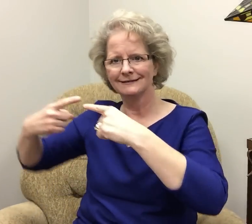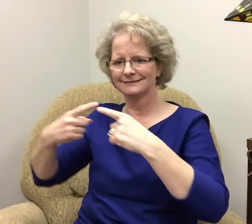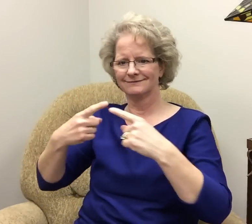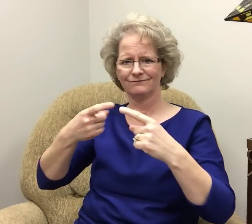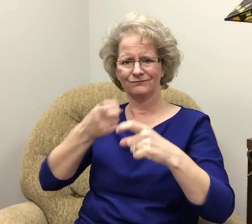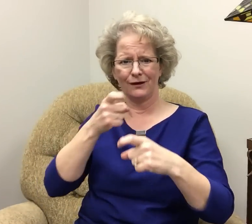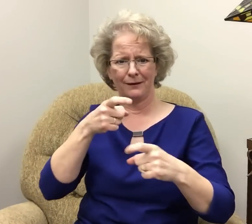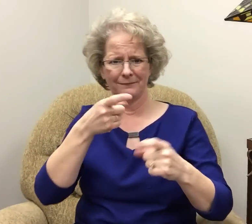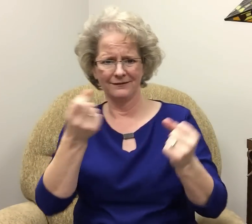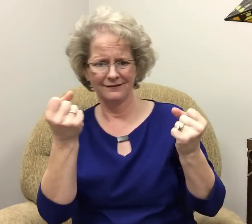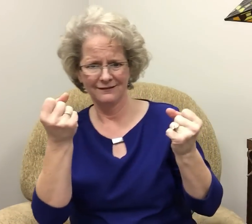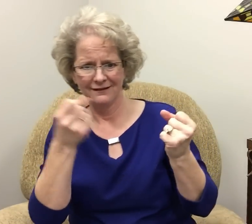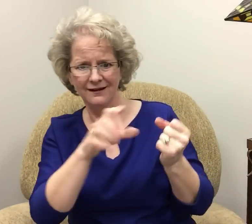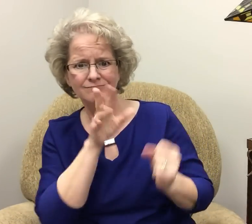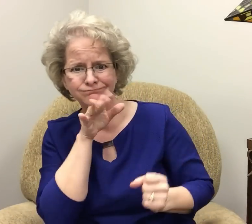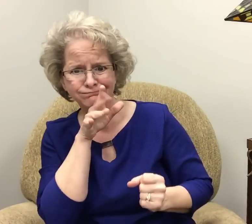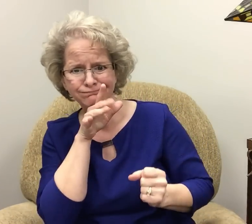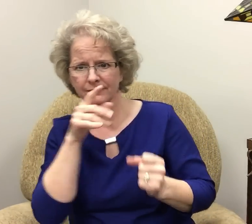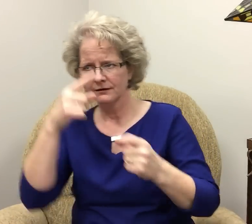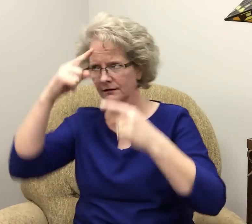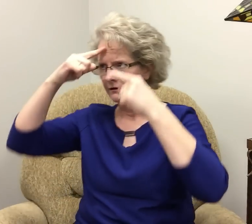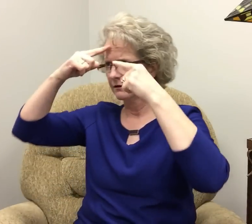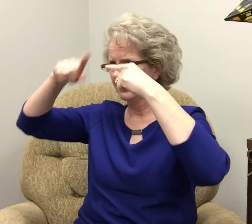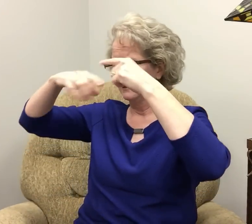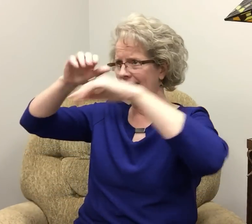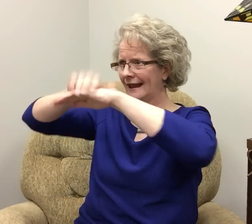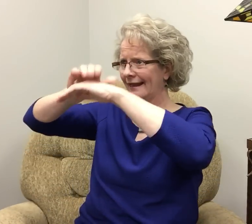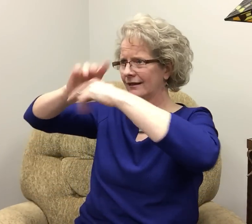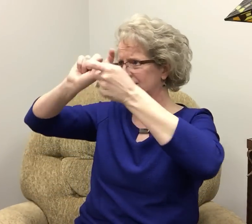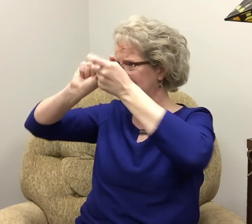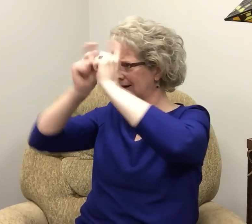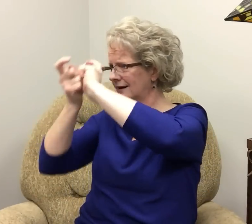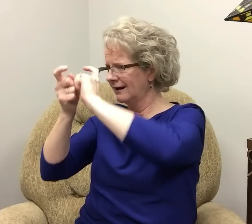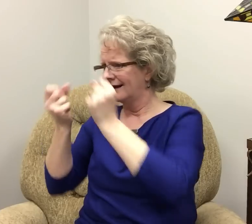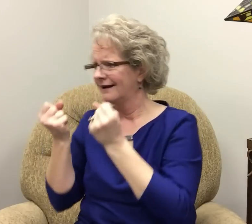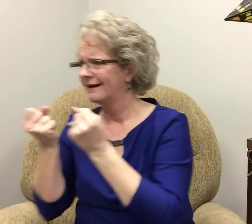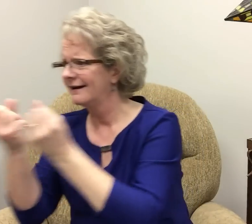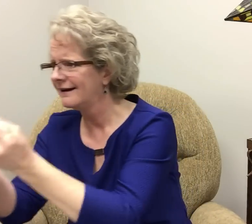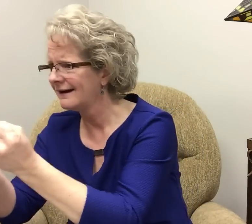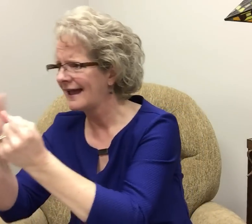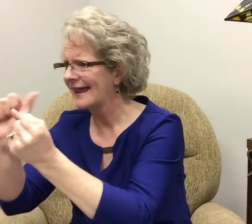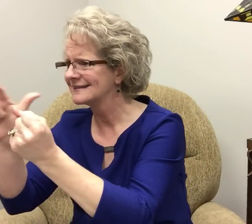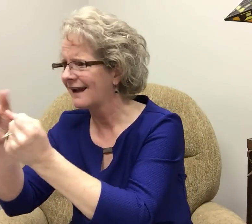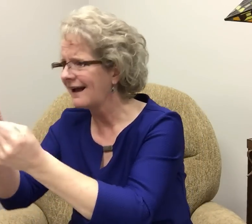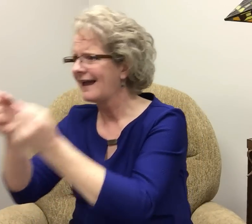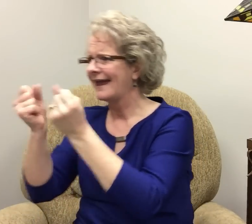Also try to keep to a normal pace of speaking, remembering that the interpreter is processing